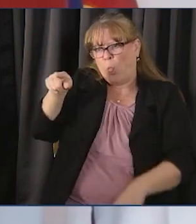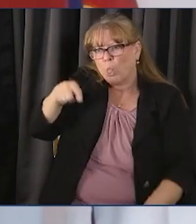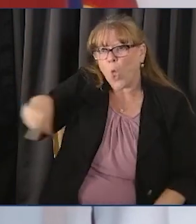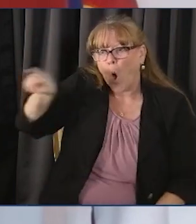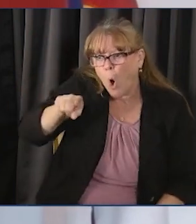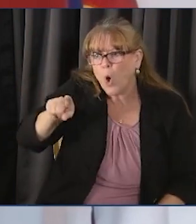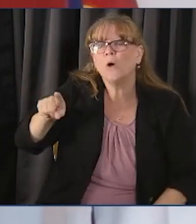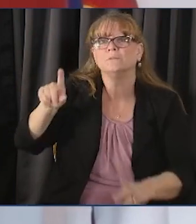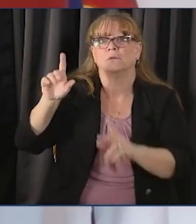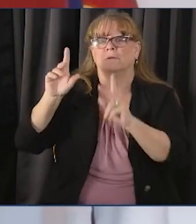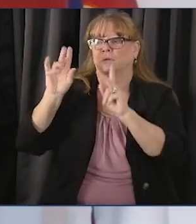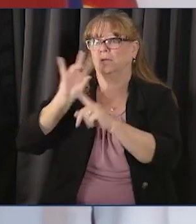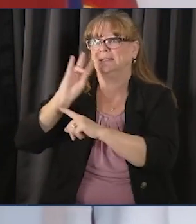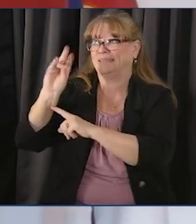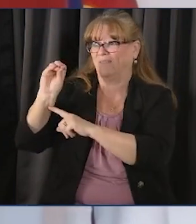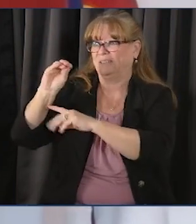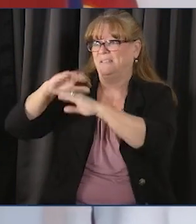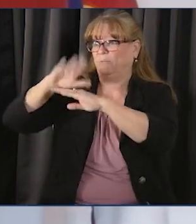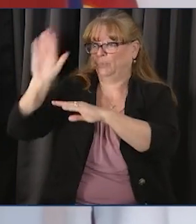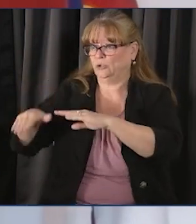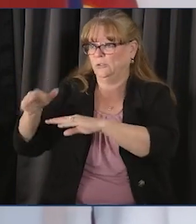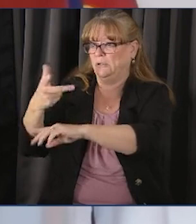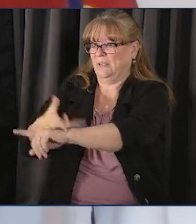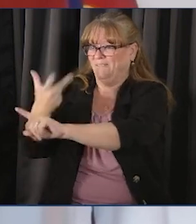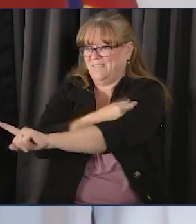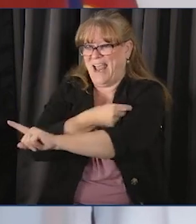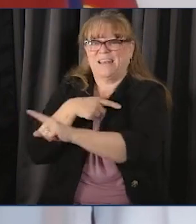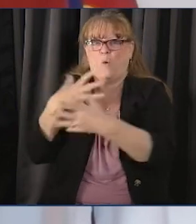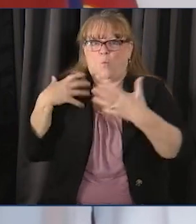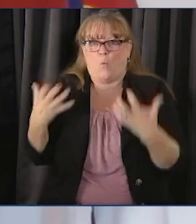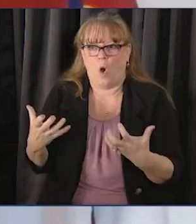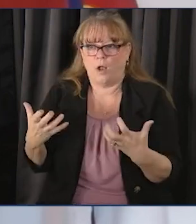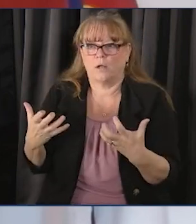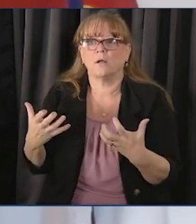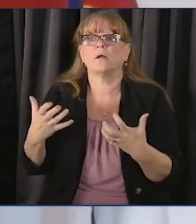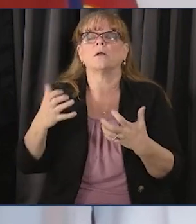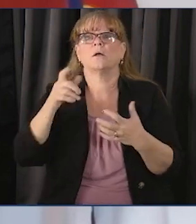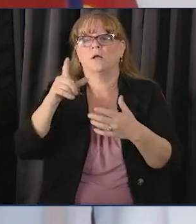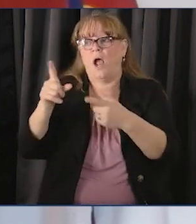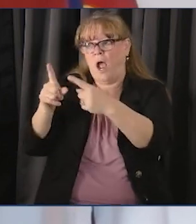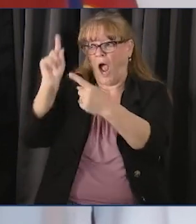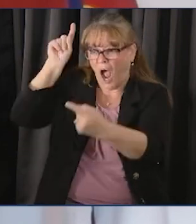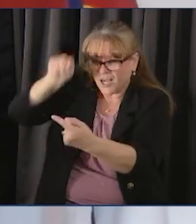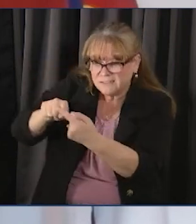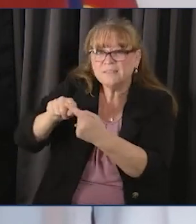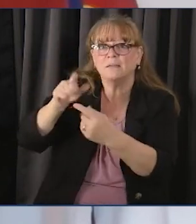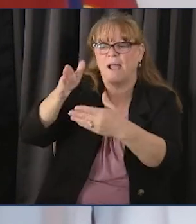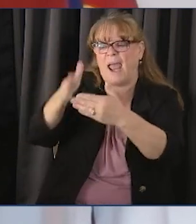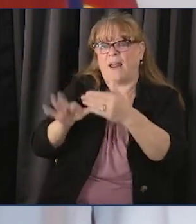And I know there's a lot of frustration for people over 70 who want the vaccine right away And of course, I'm right there with you.